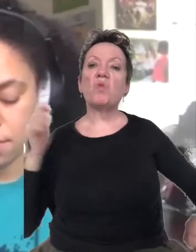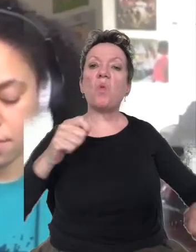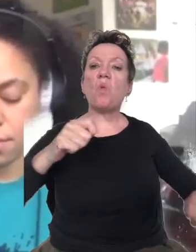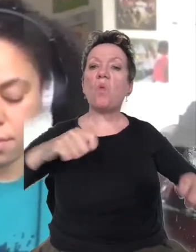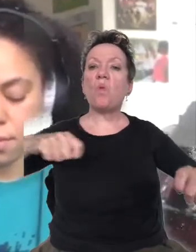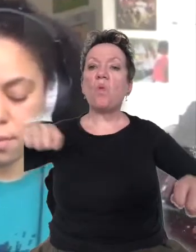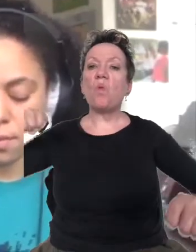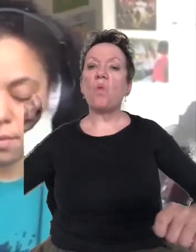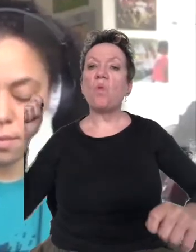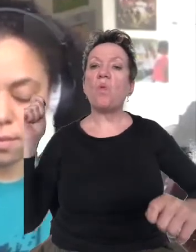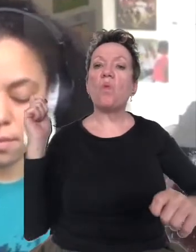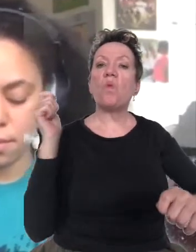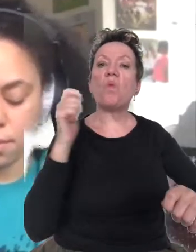Uh,